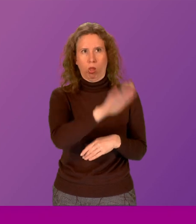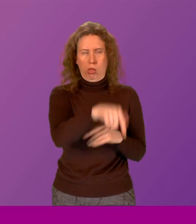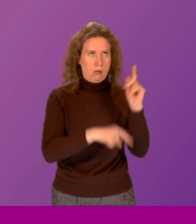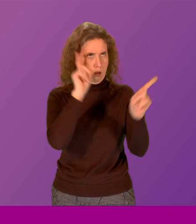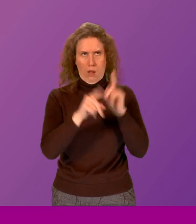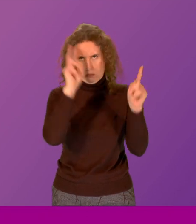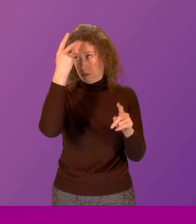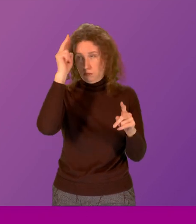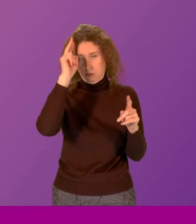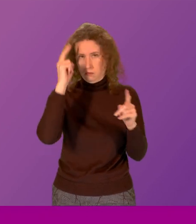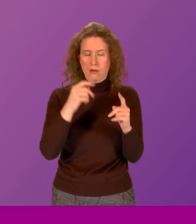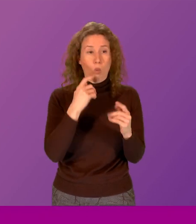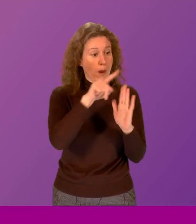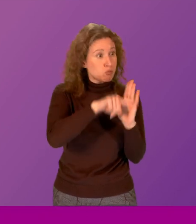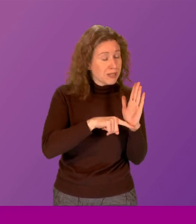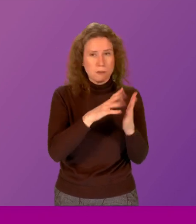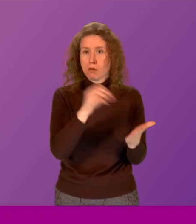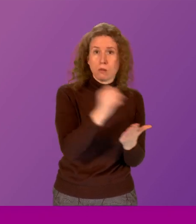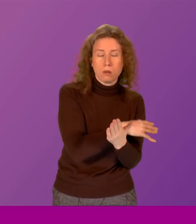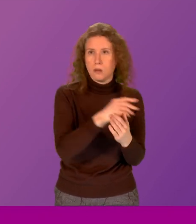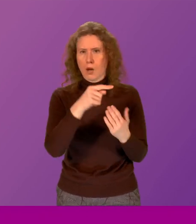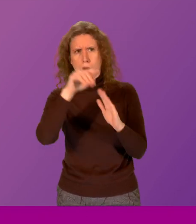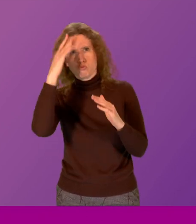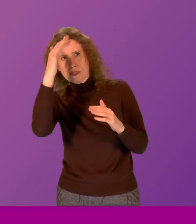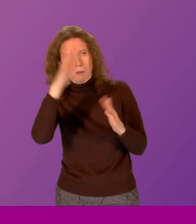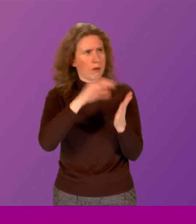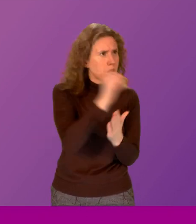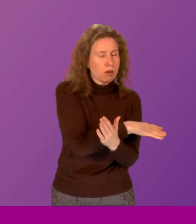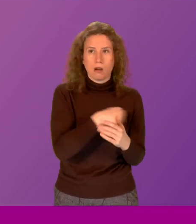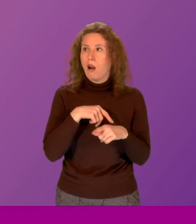dumped every single principle or policy and fallen into line behind Keir Starmer.